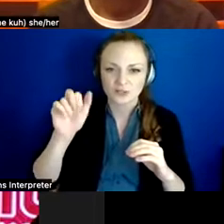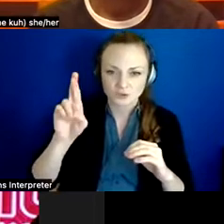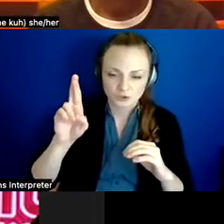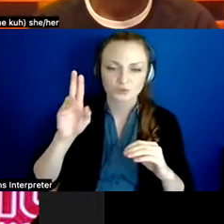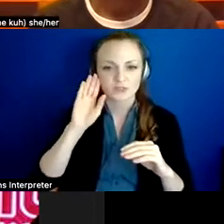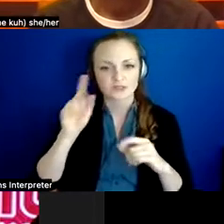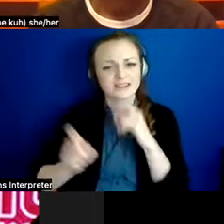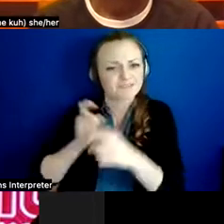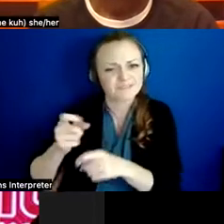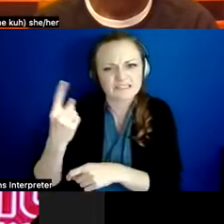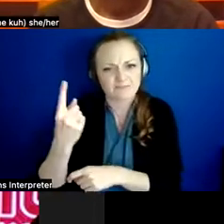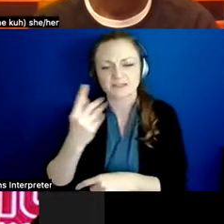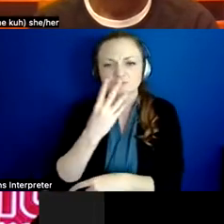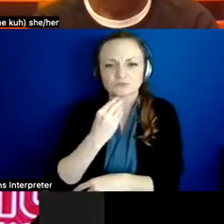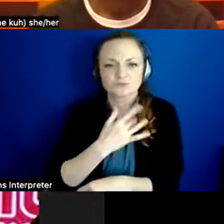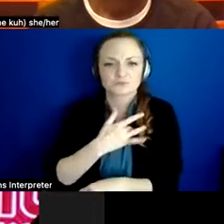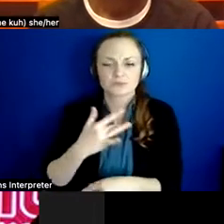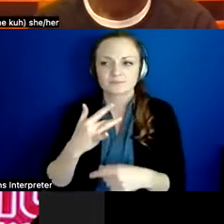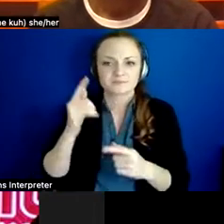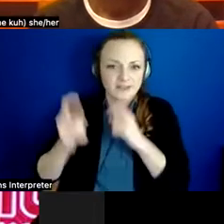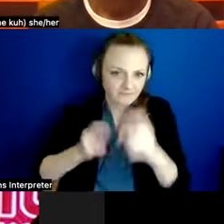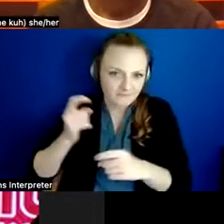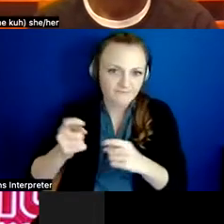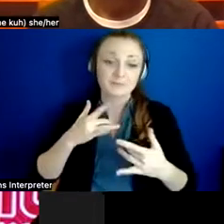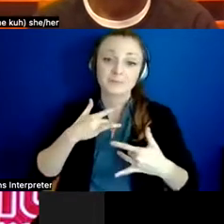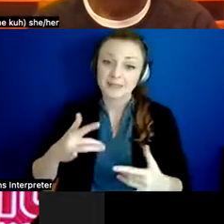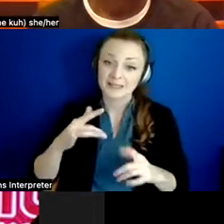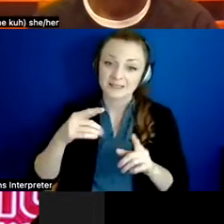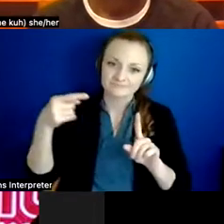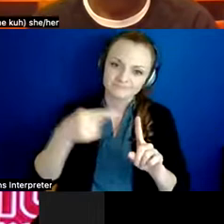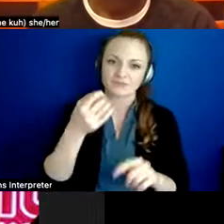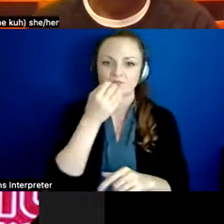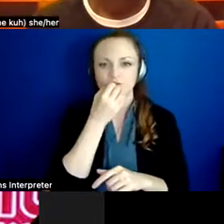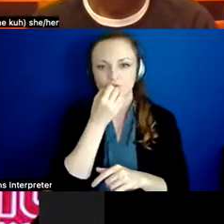the idea of giving but especially around food. 20:10:01 Right with Passover. so give to a